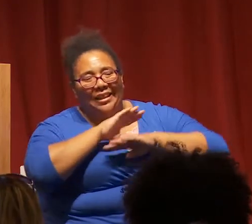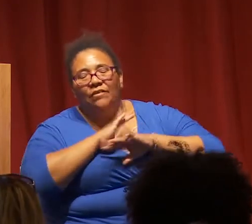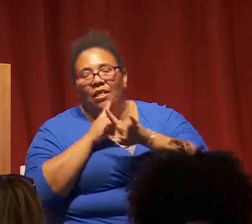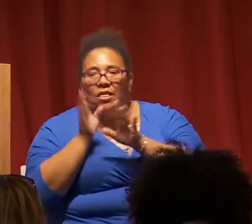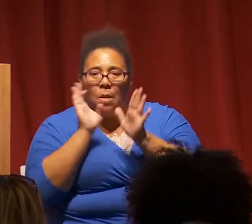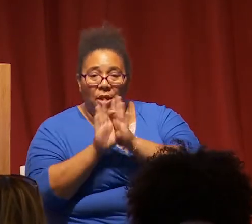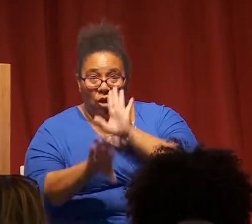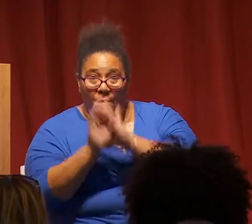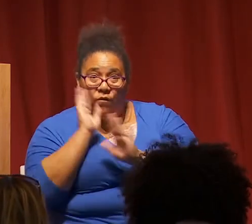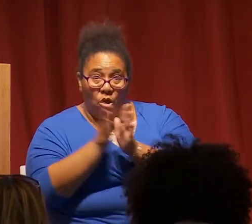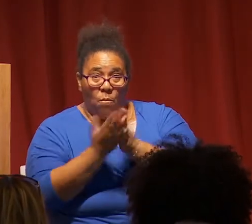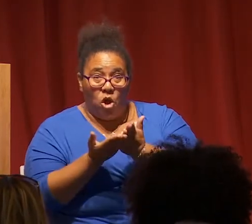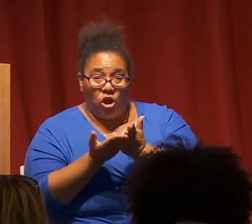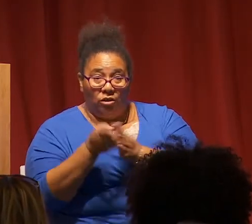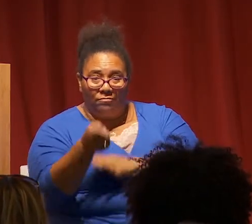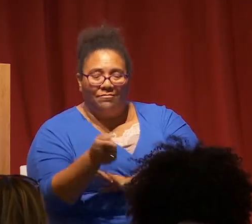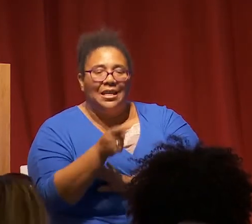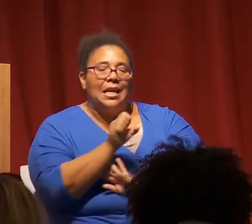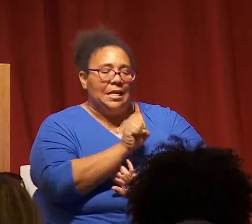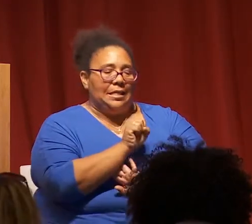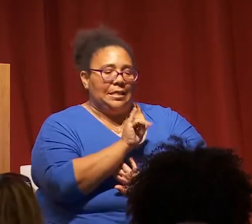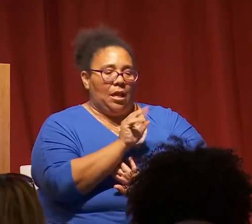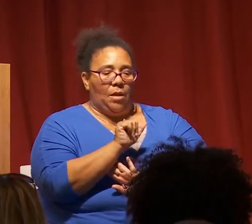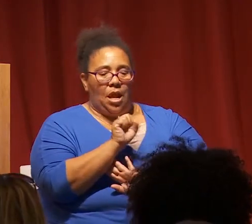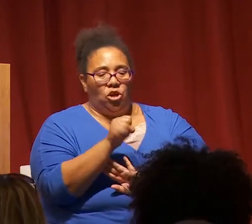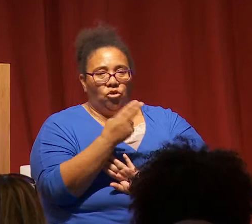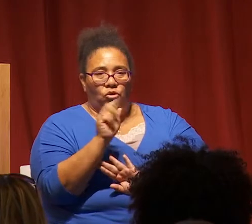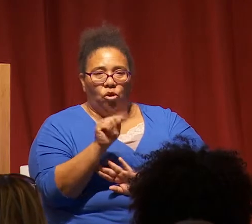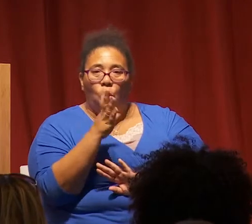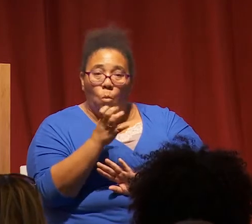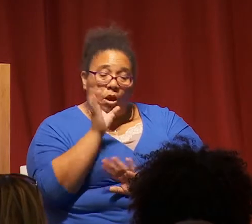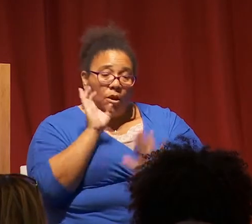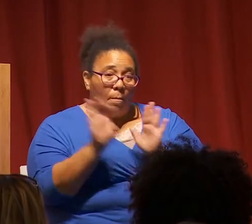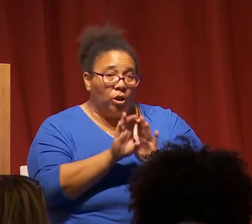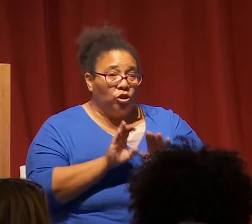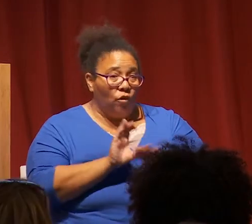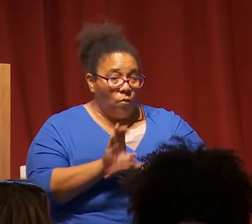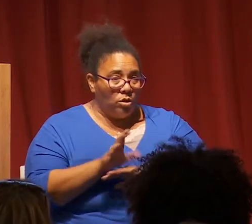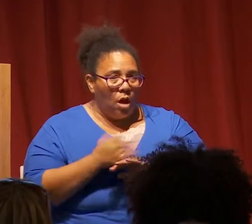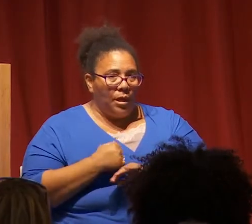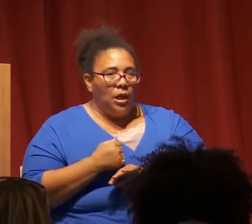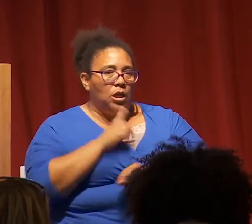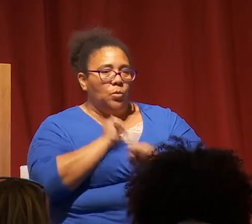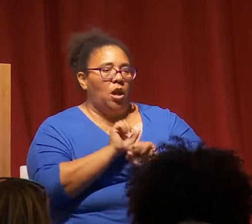The picture that Simon and Schuster wanted to impose on me–which is on the bound galleys–does